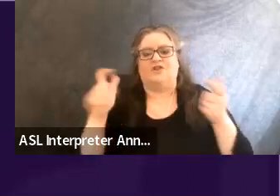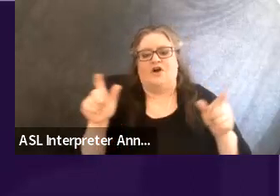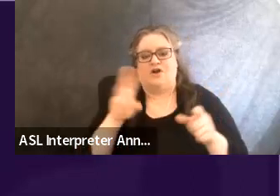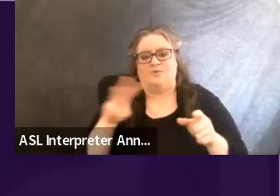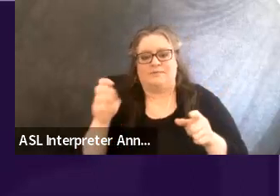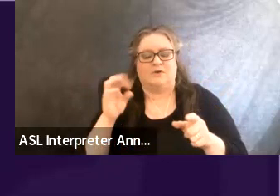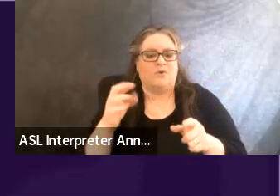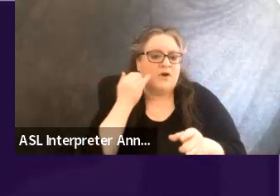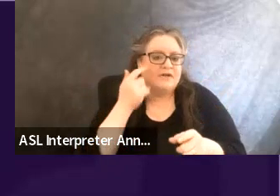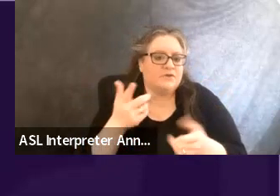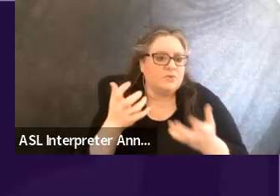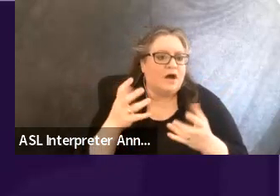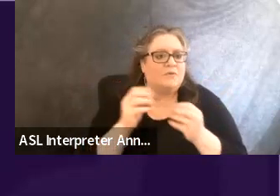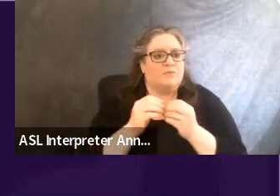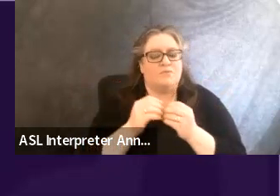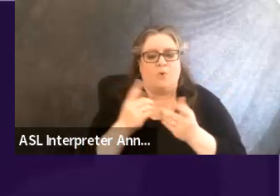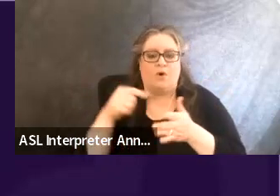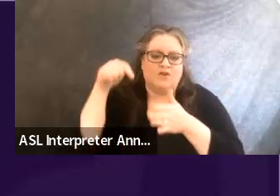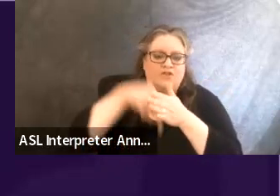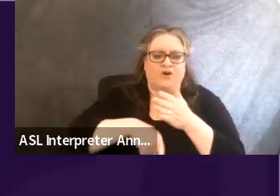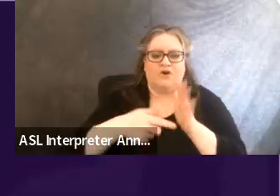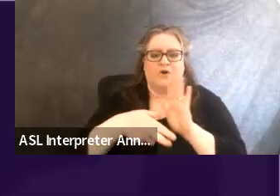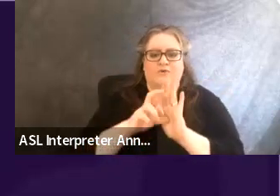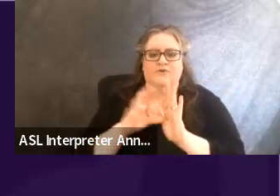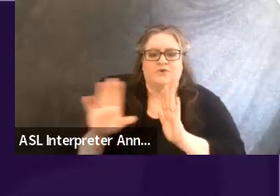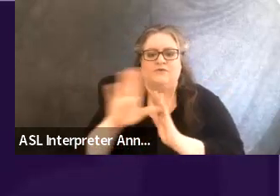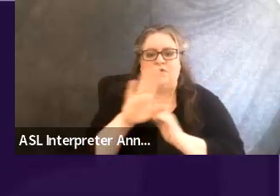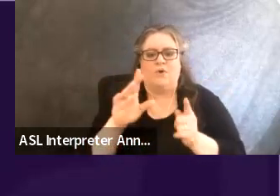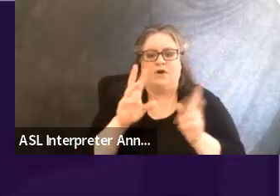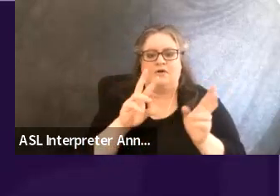or if you want a more thorough review of your website.